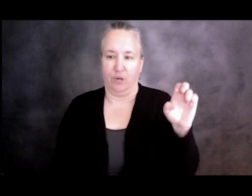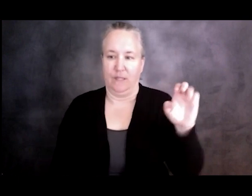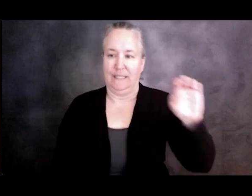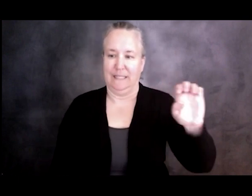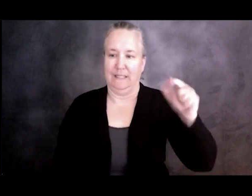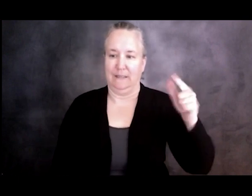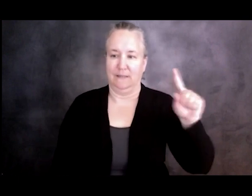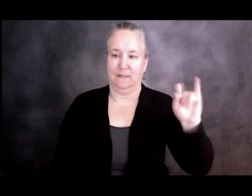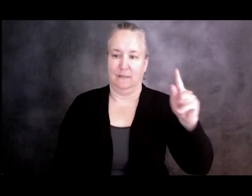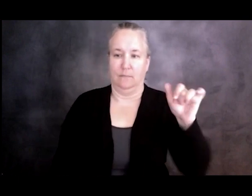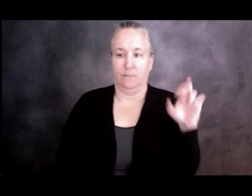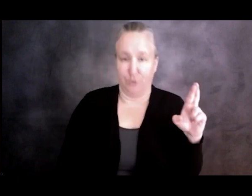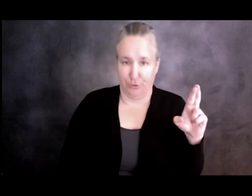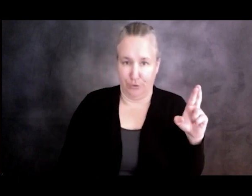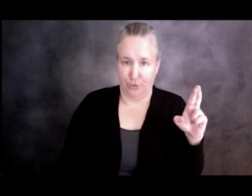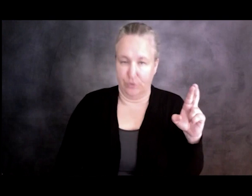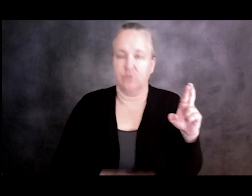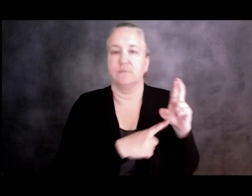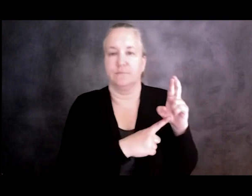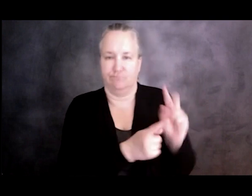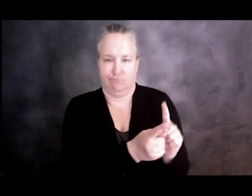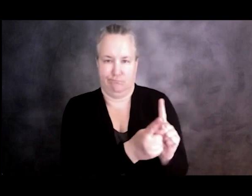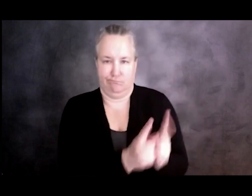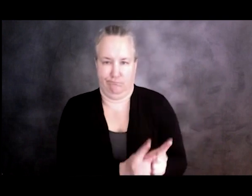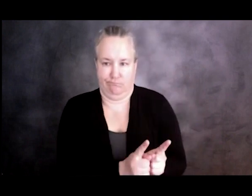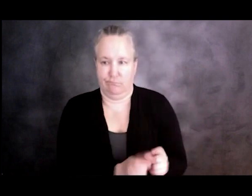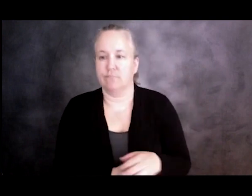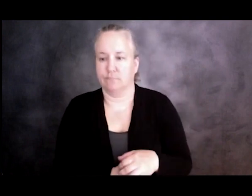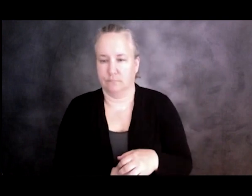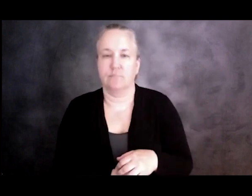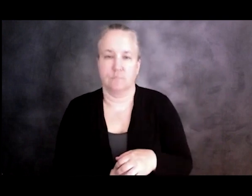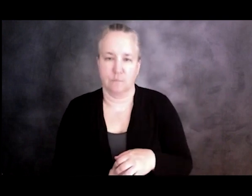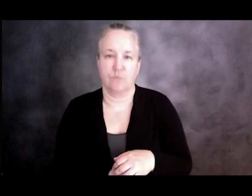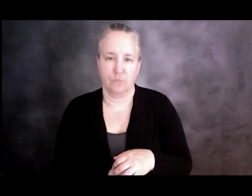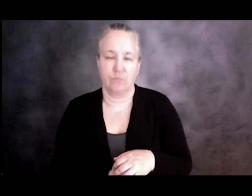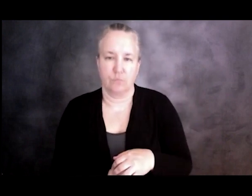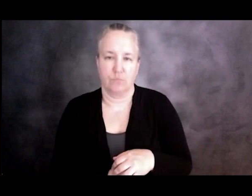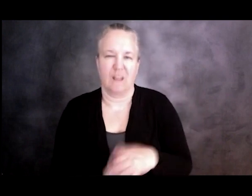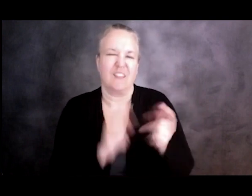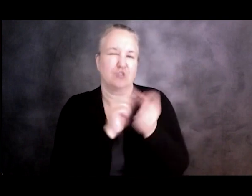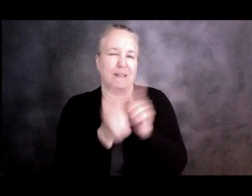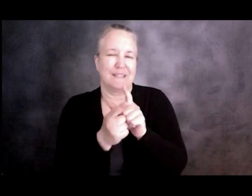novel, [NON-ENGLISH],, which means "the seventh angel."